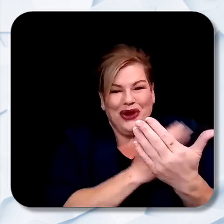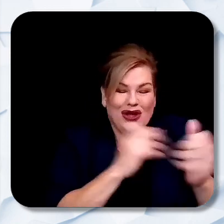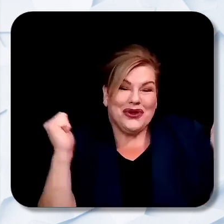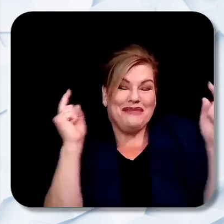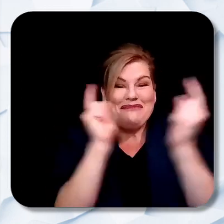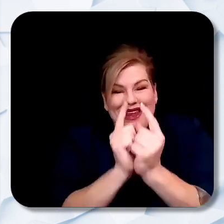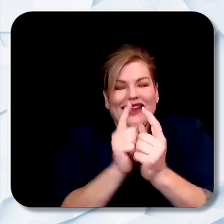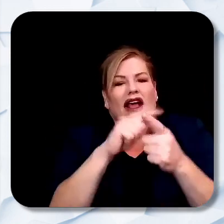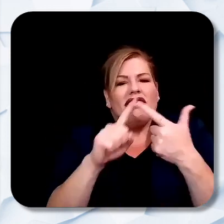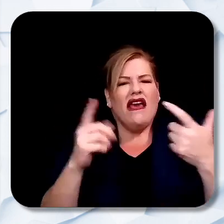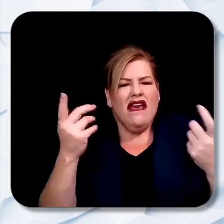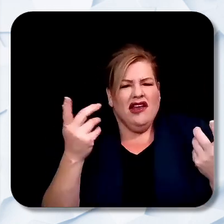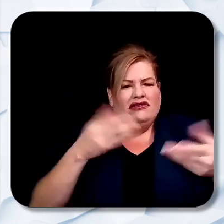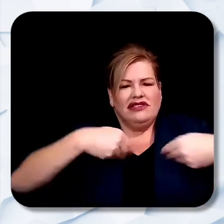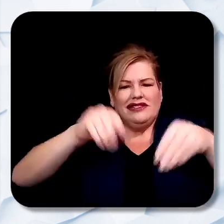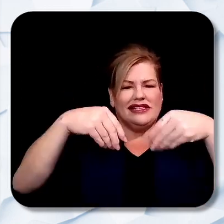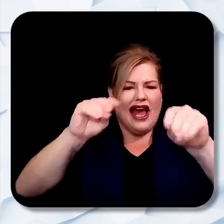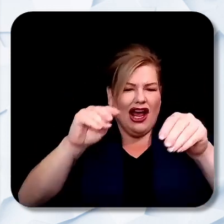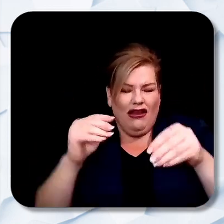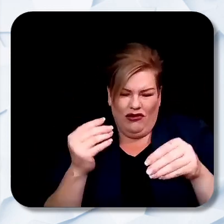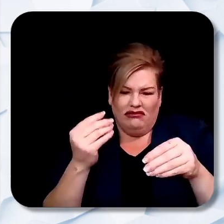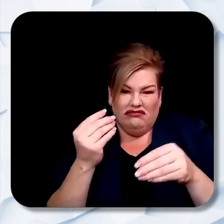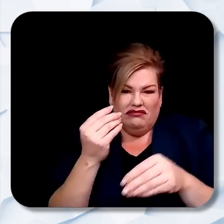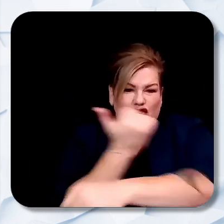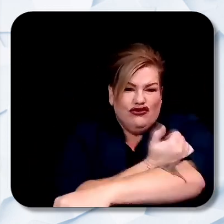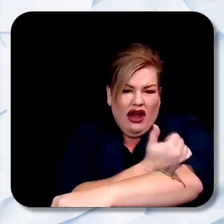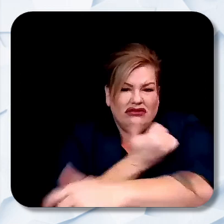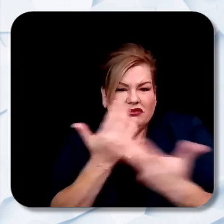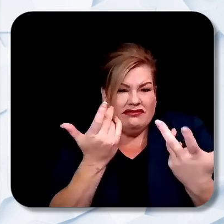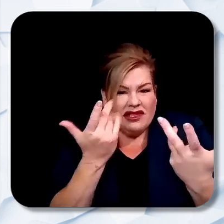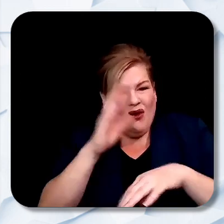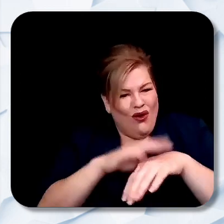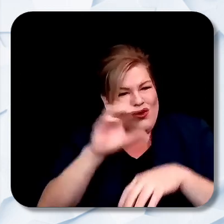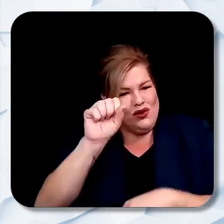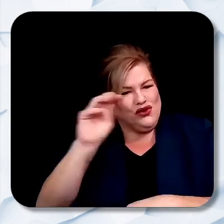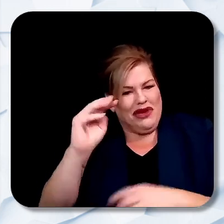traffickers are infiltrating and are on social media. We also have put out a code with emoji